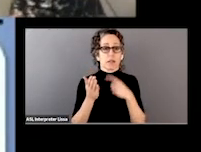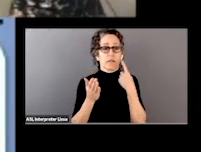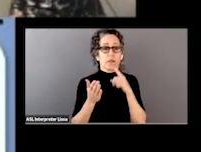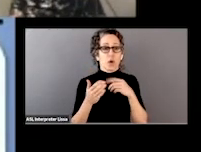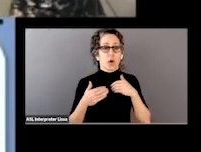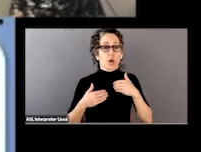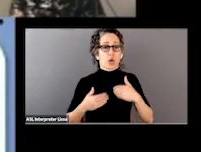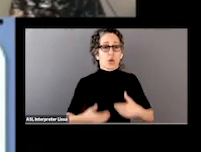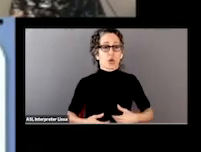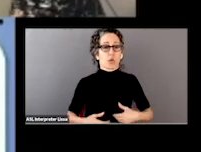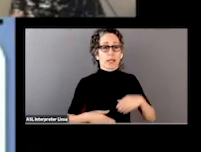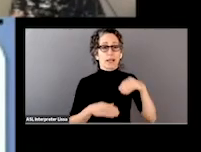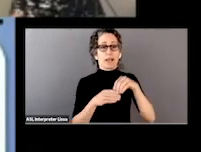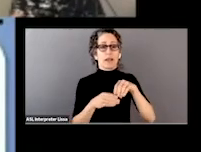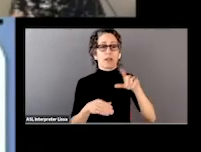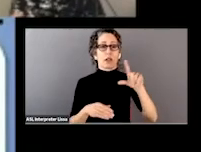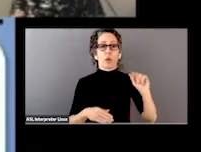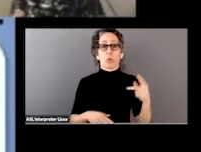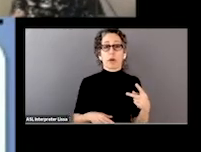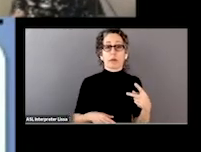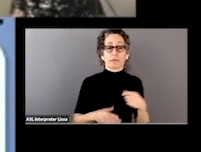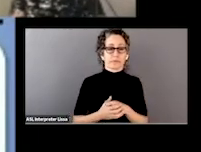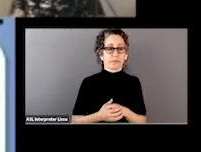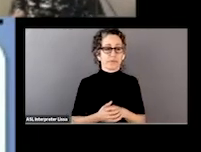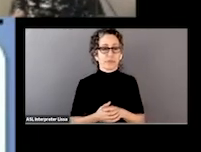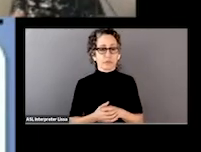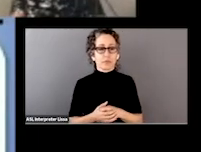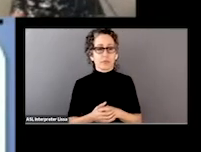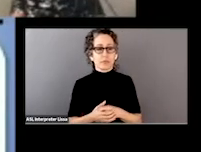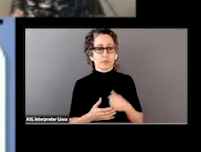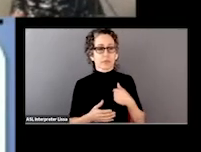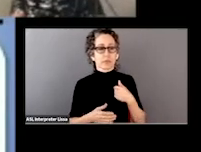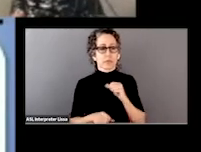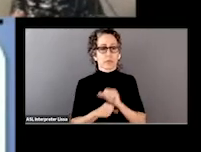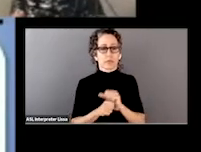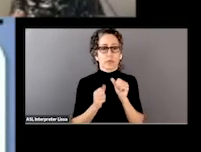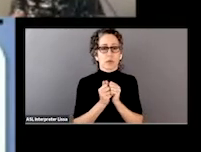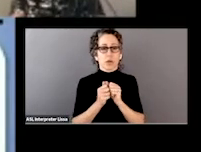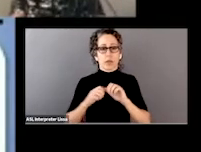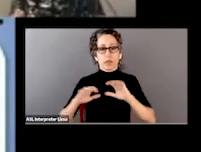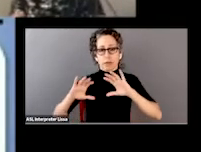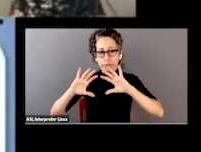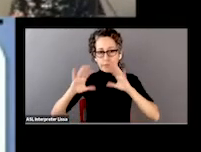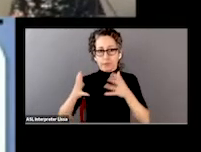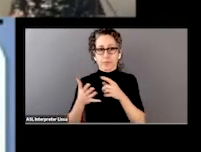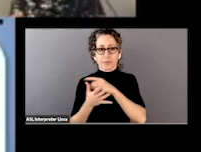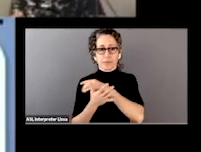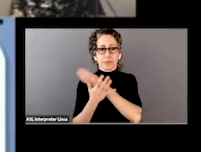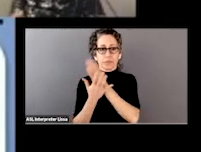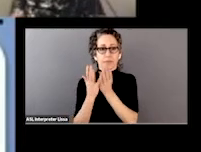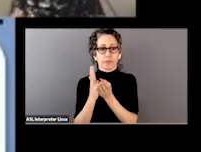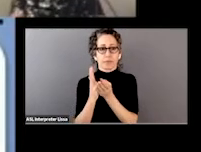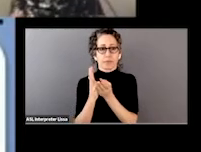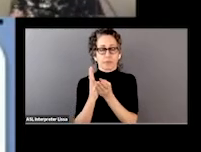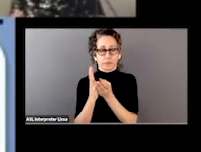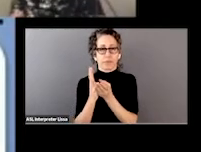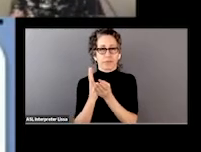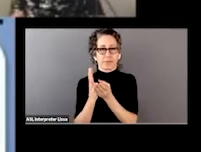I have done this project along with my colleagues Aly Megahed, Pawan Chowdhary, Taiga Nakamura,